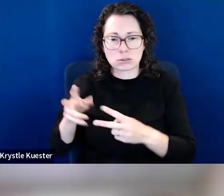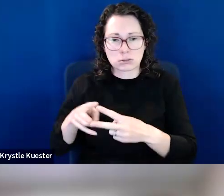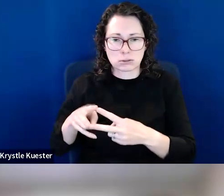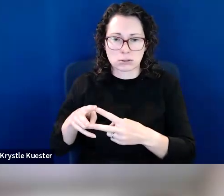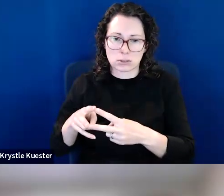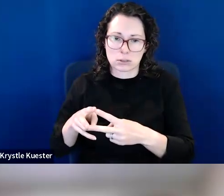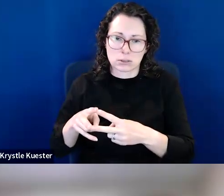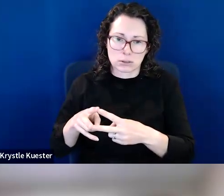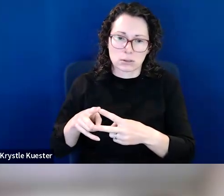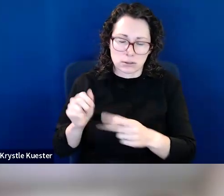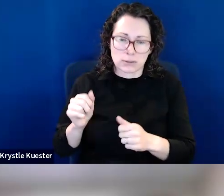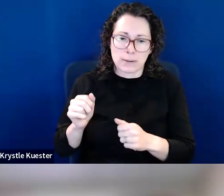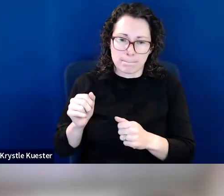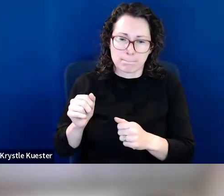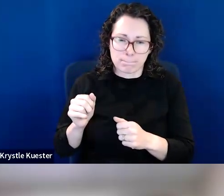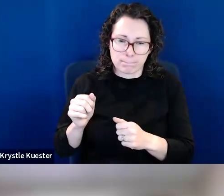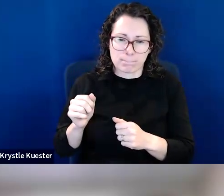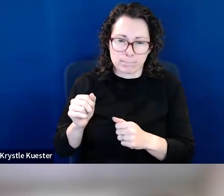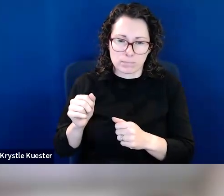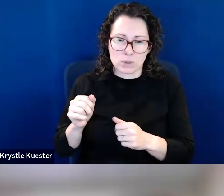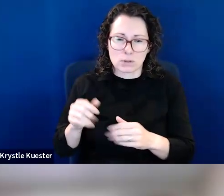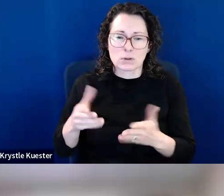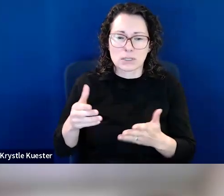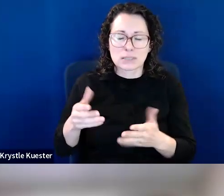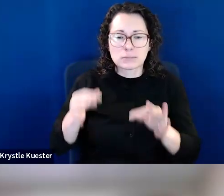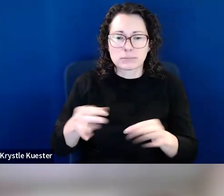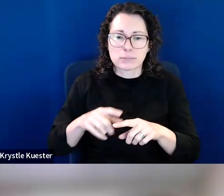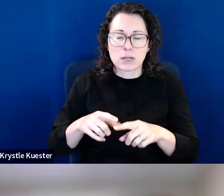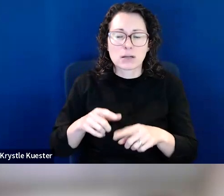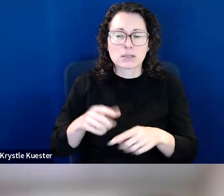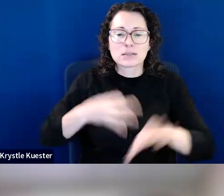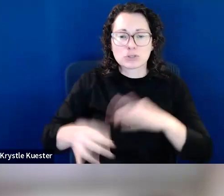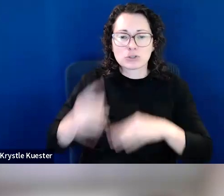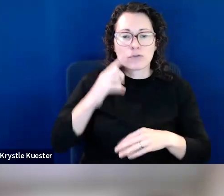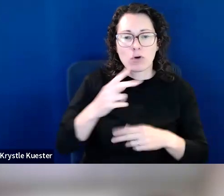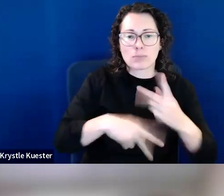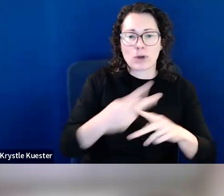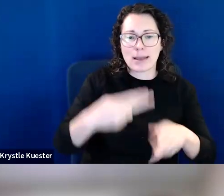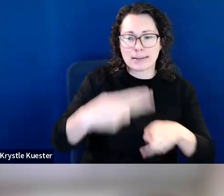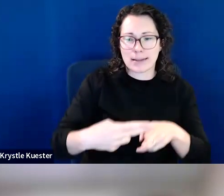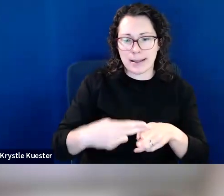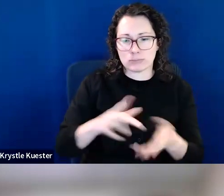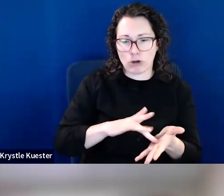uh generic drugs are substituted for brand name drugs. Thank you.